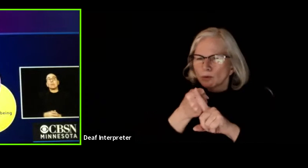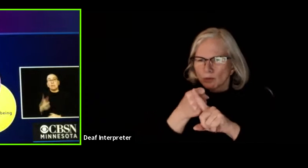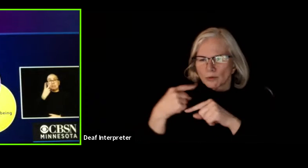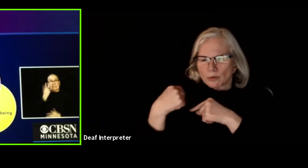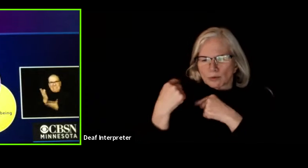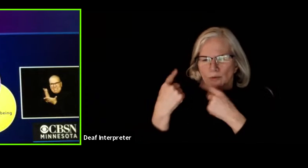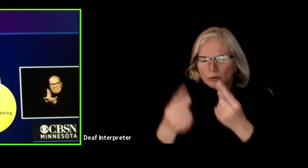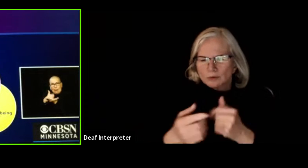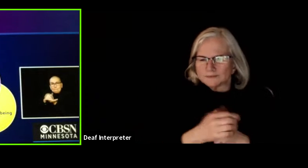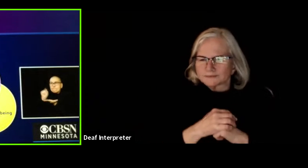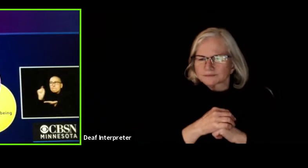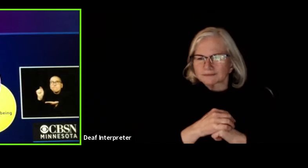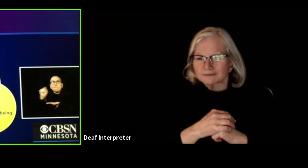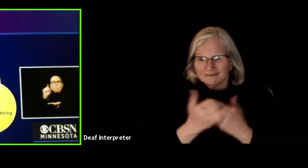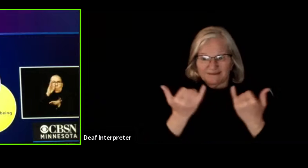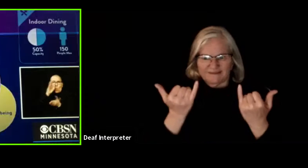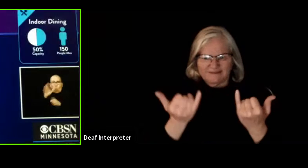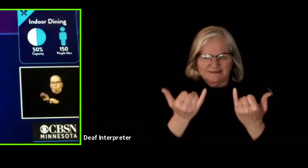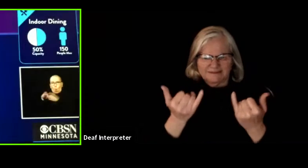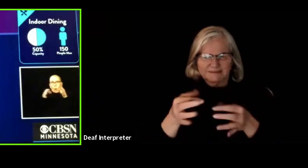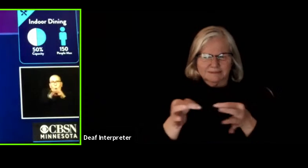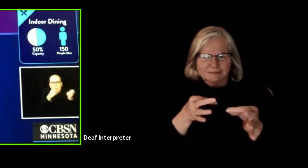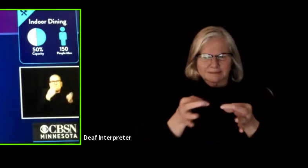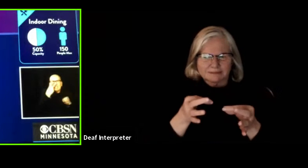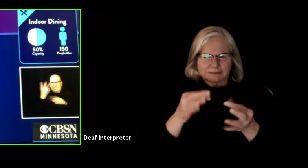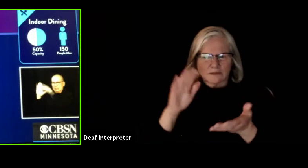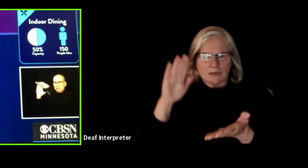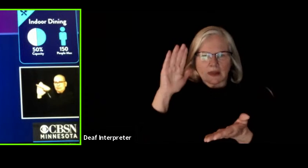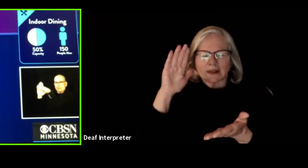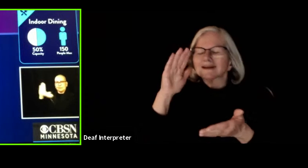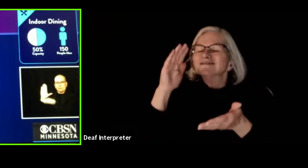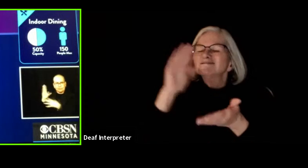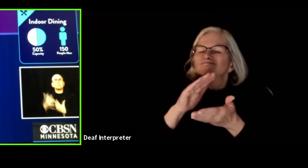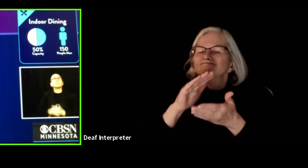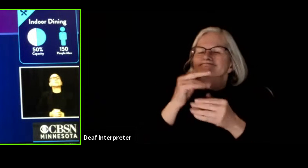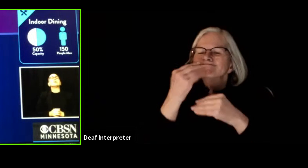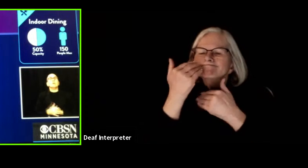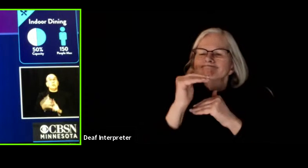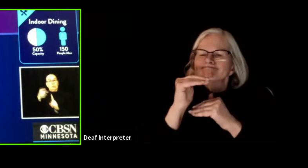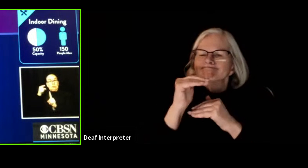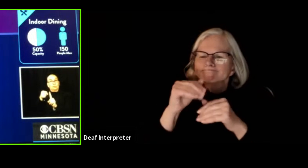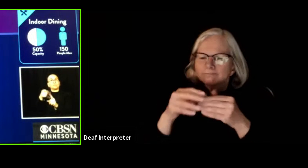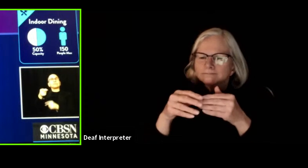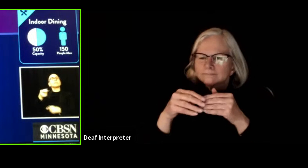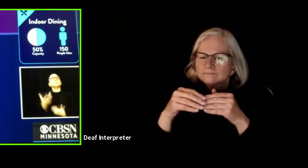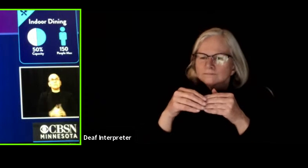WE SPREAD OUT TO HELP IN SOME OF THOSE OTHER AREAS. I'LL GO THROUGH THIS QUICKLY. COMMISSIONER GROVE IS HERE WHO'S